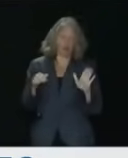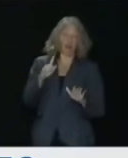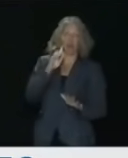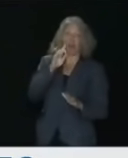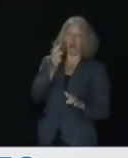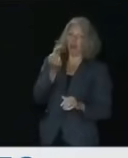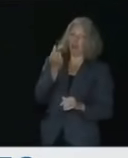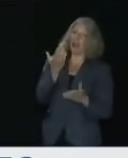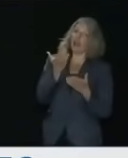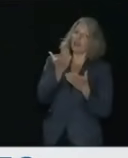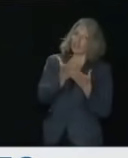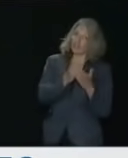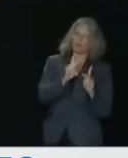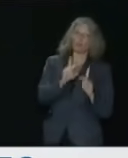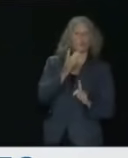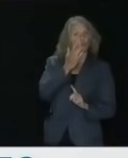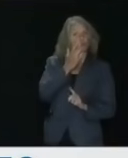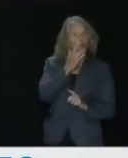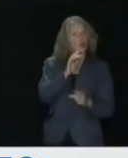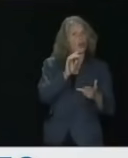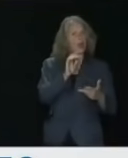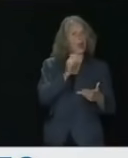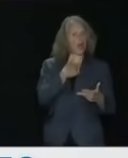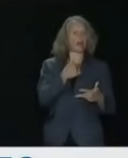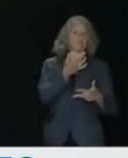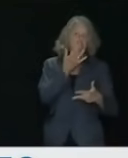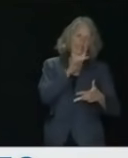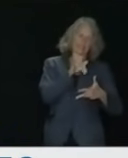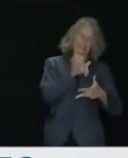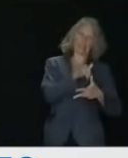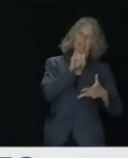FOR THE END -- RECOMMENDATION. I THINK THERE ARE INDIVIDUALS